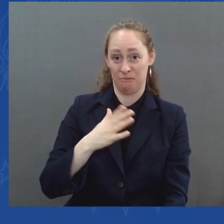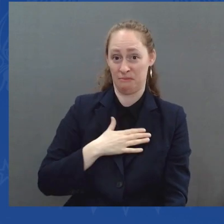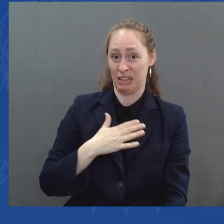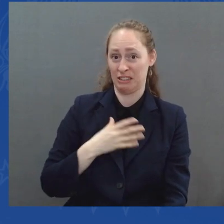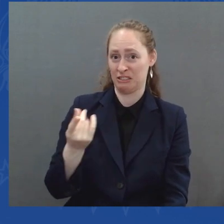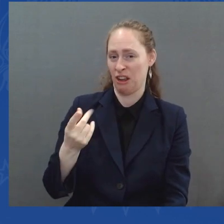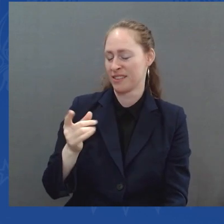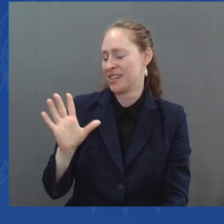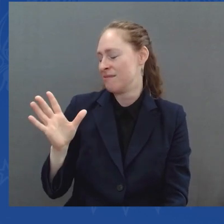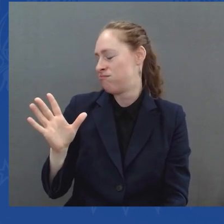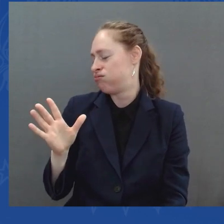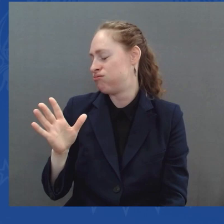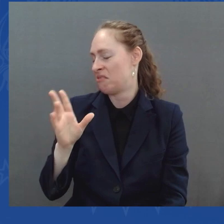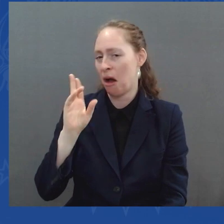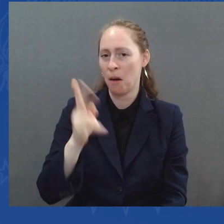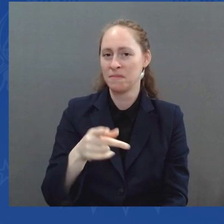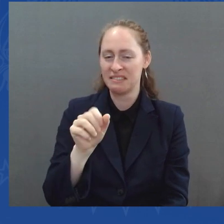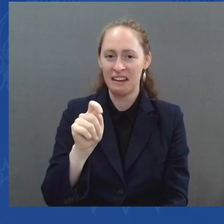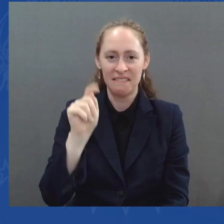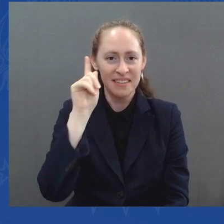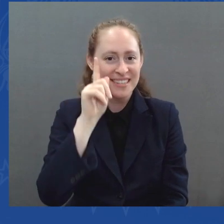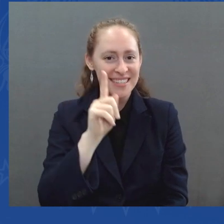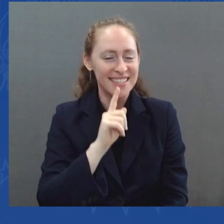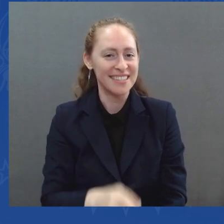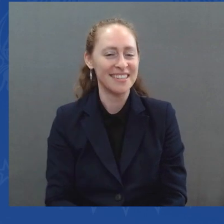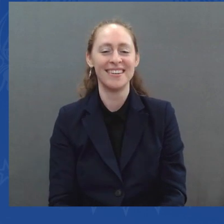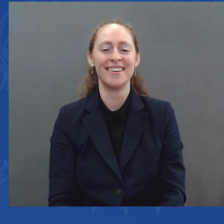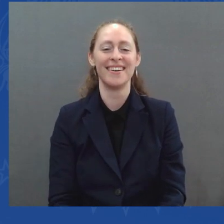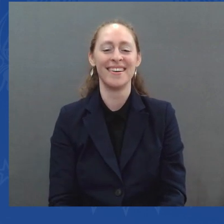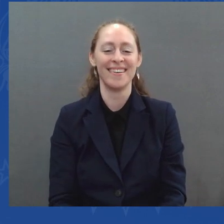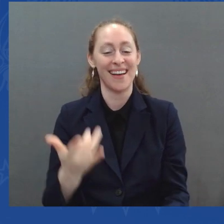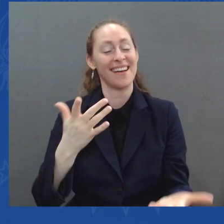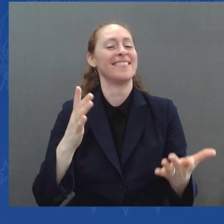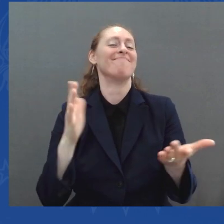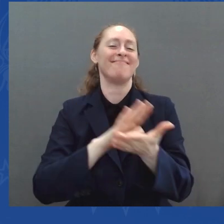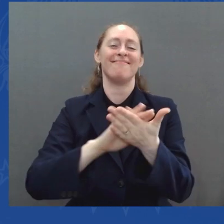which I very rarely do these days,